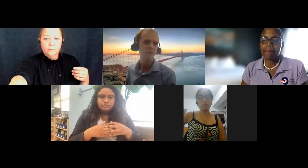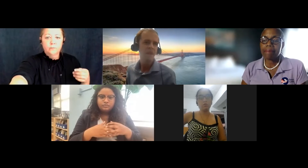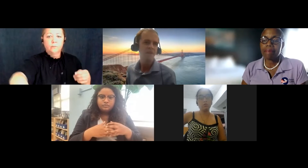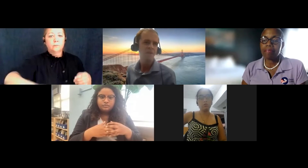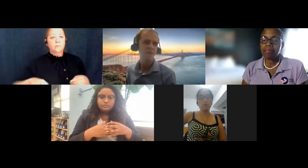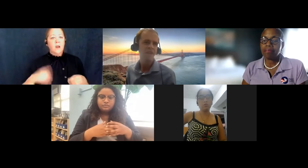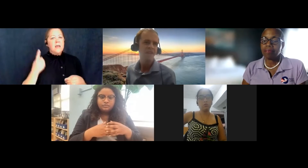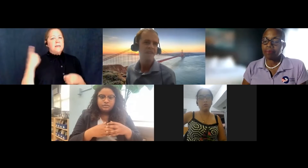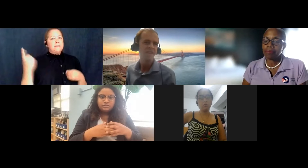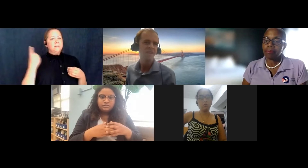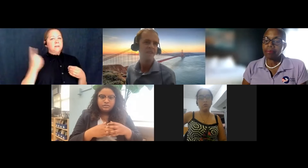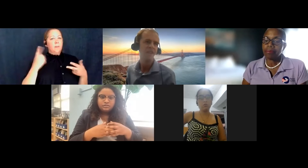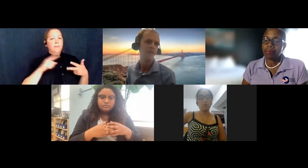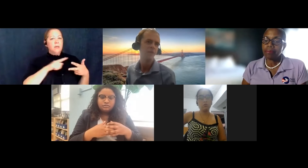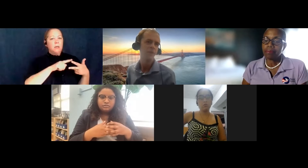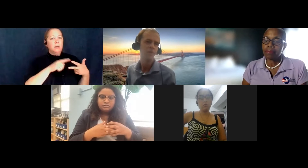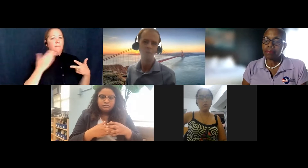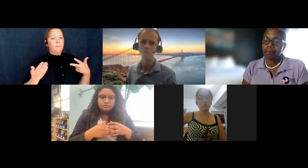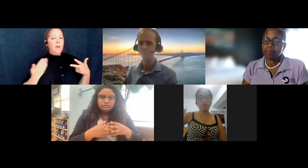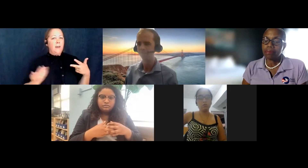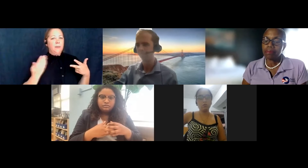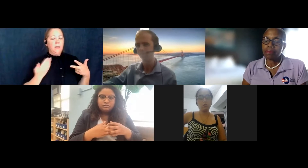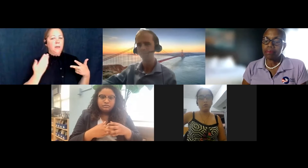about you and a career goal. >>